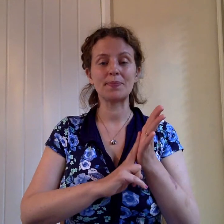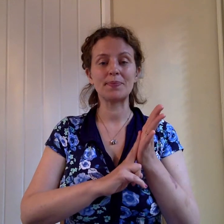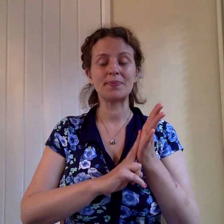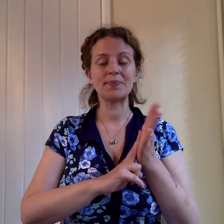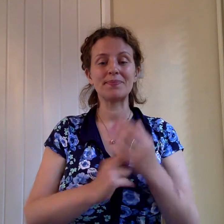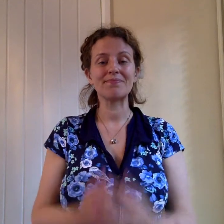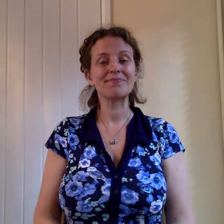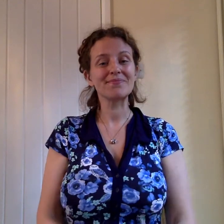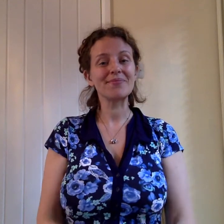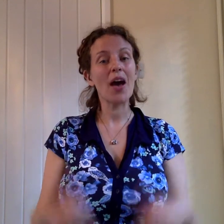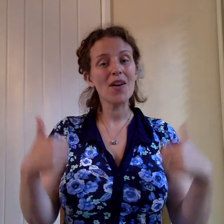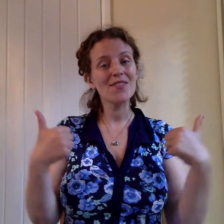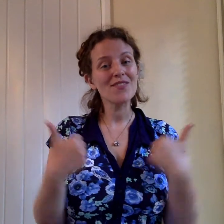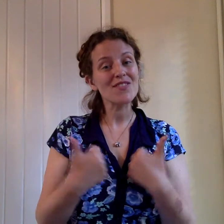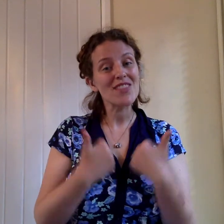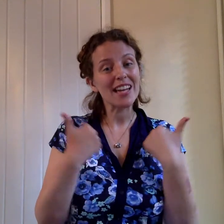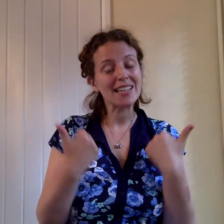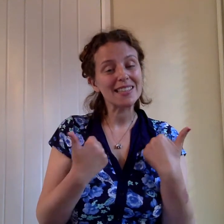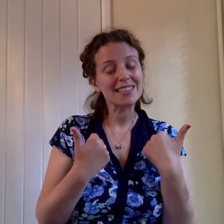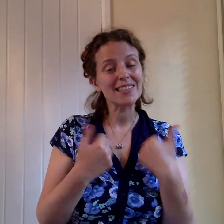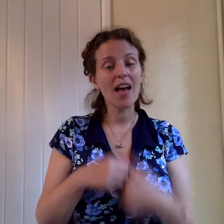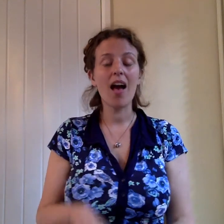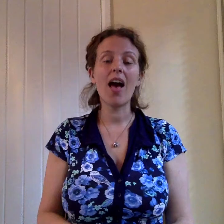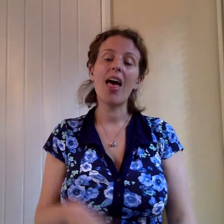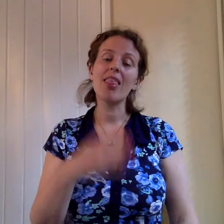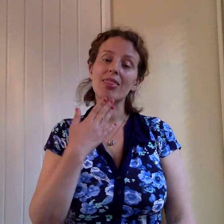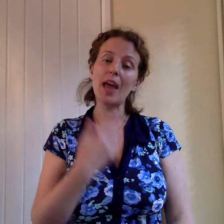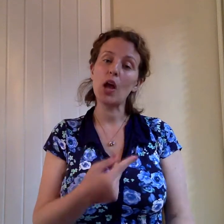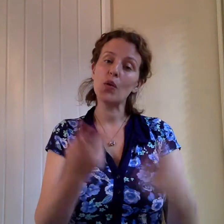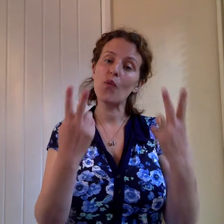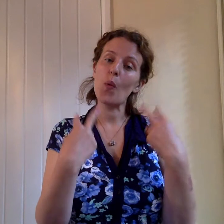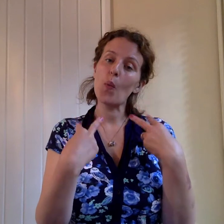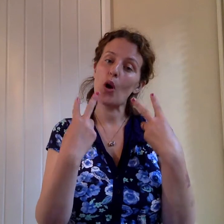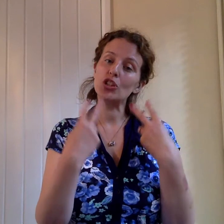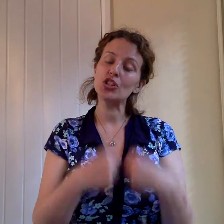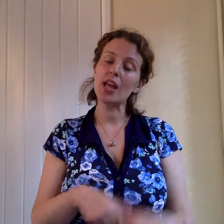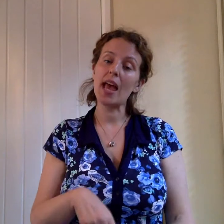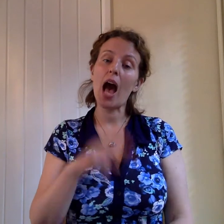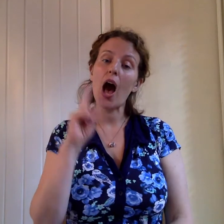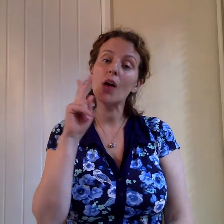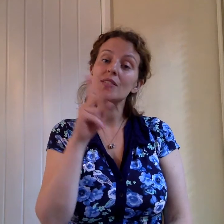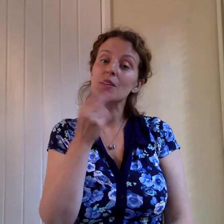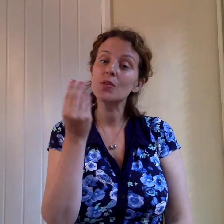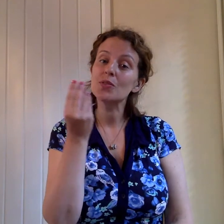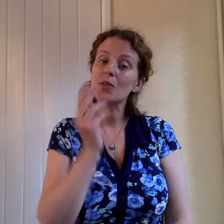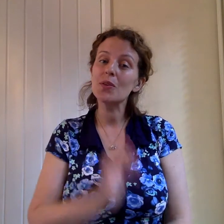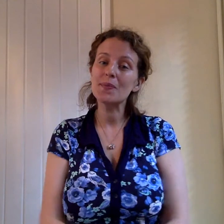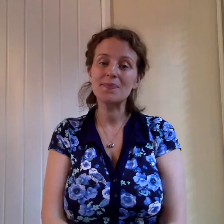Finished. Thank you for watching, I'll see you soon.